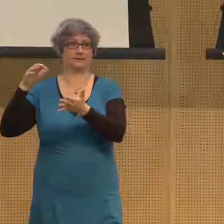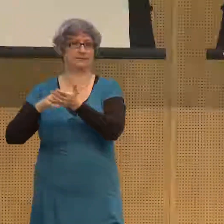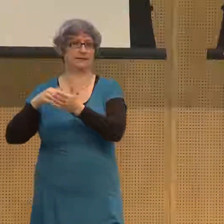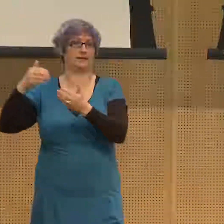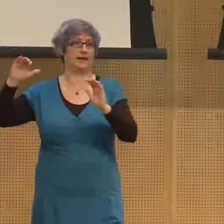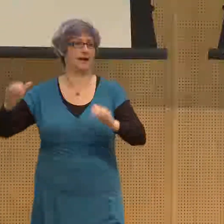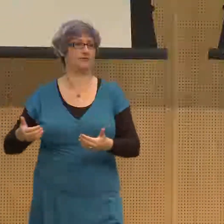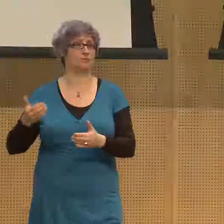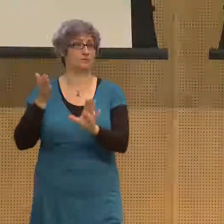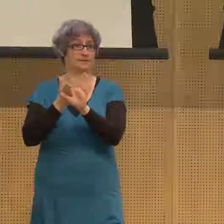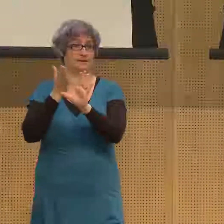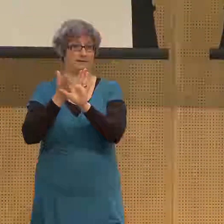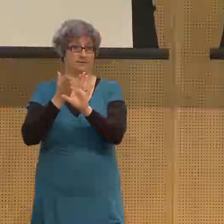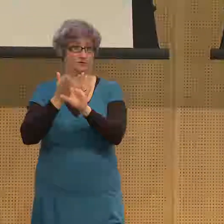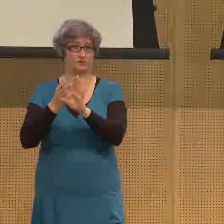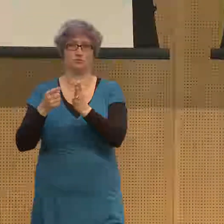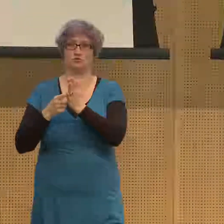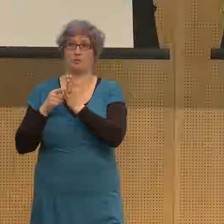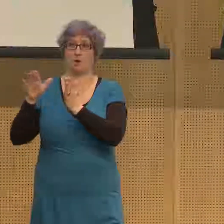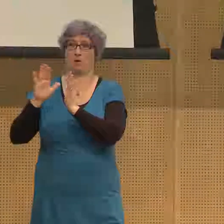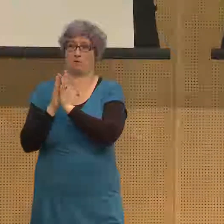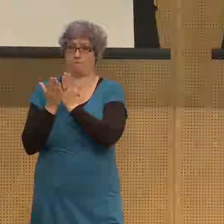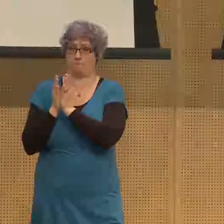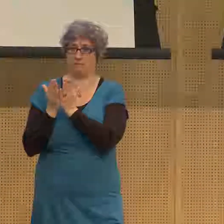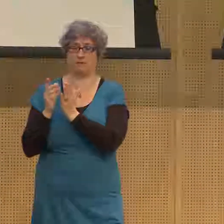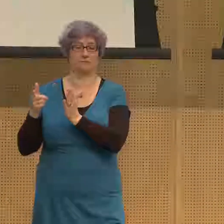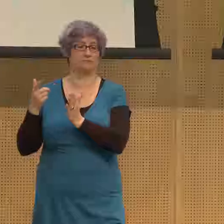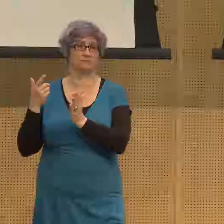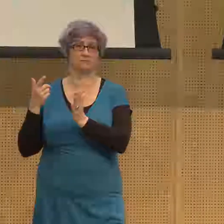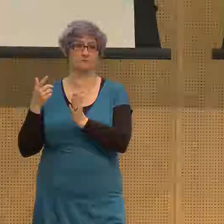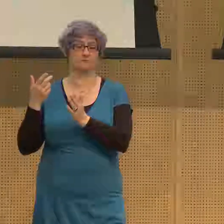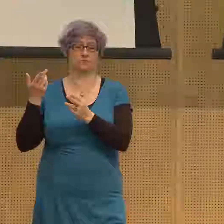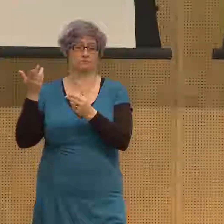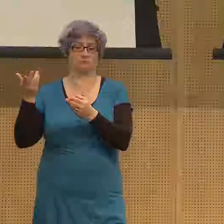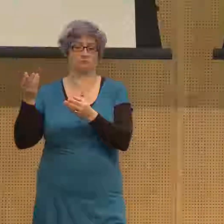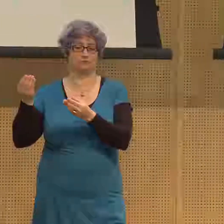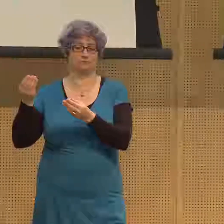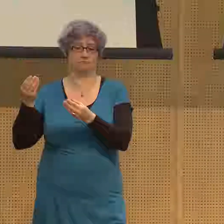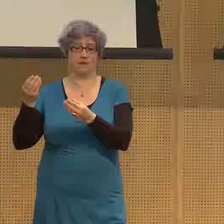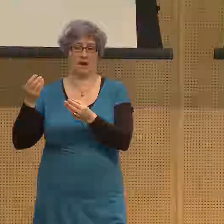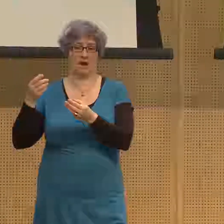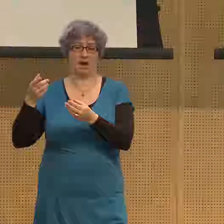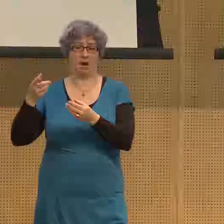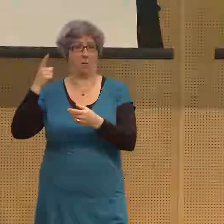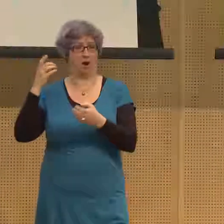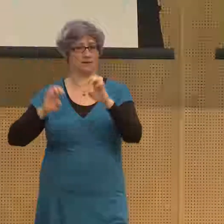Well, my roommate was taking intro to psychology, and she showed me her book,